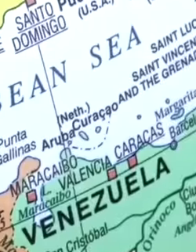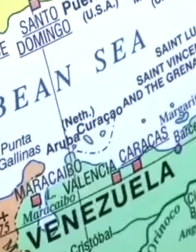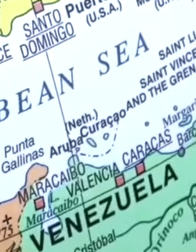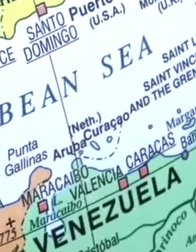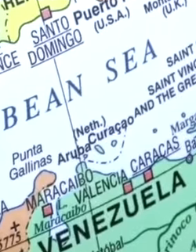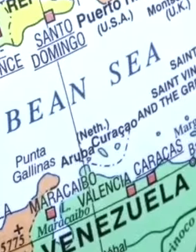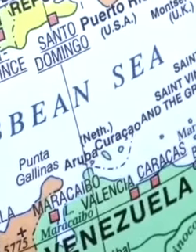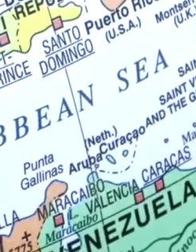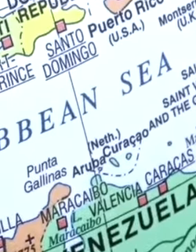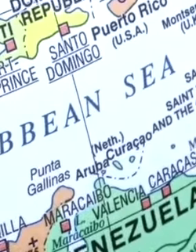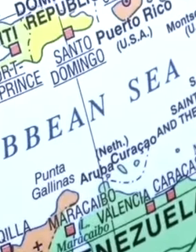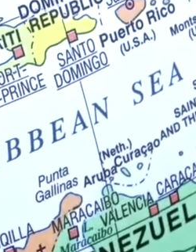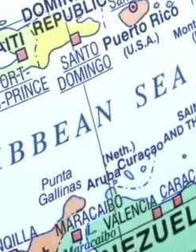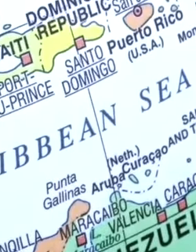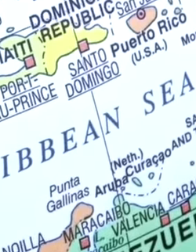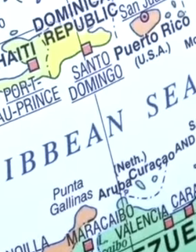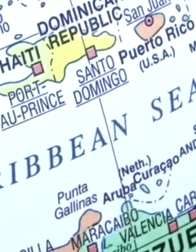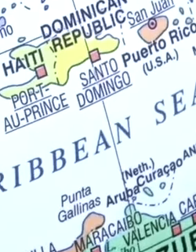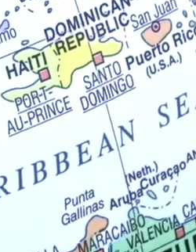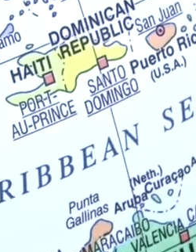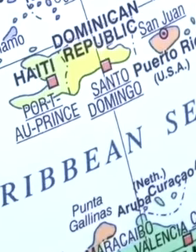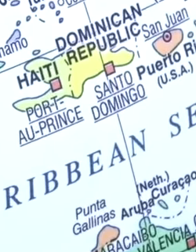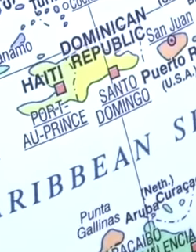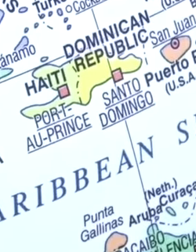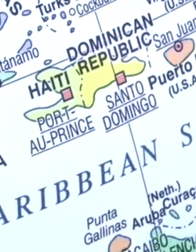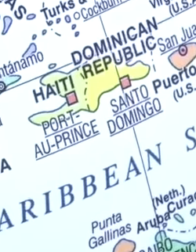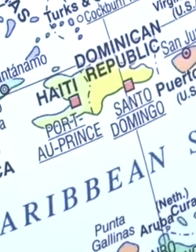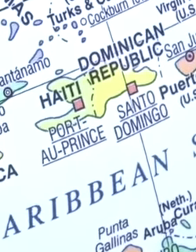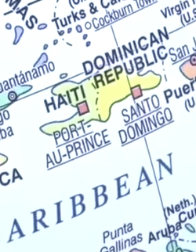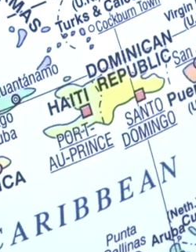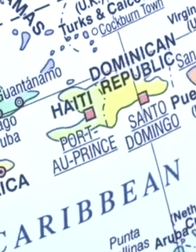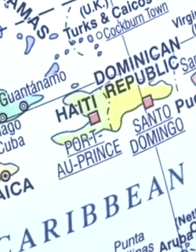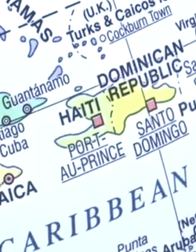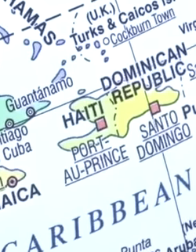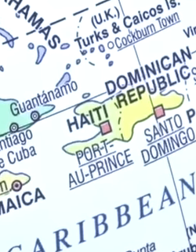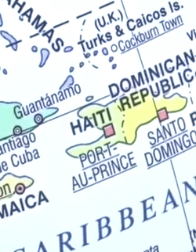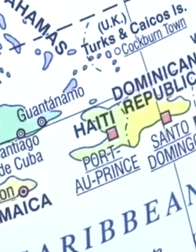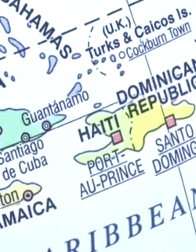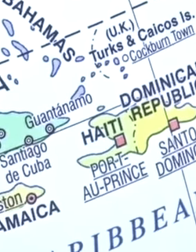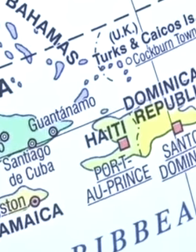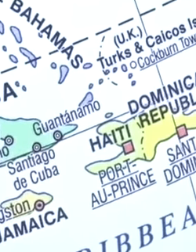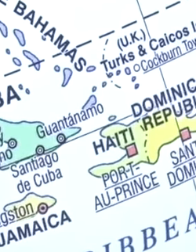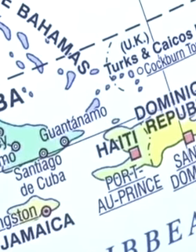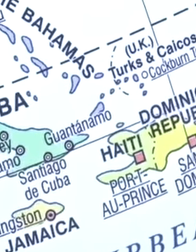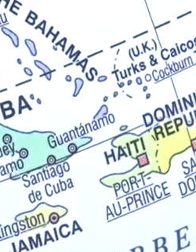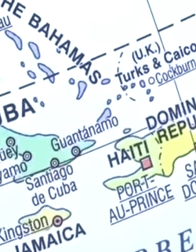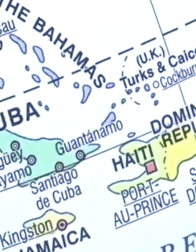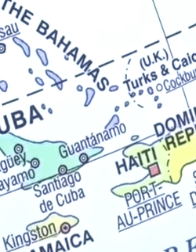protectorate countries well we have already